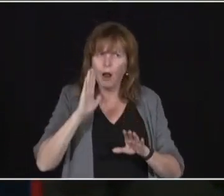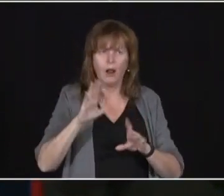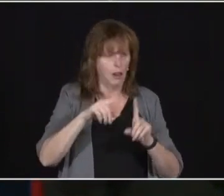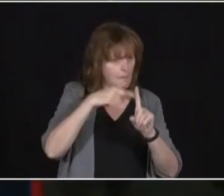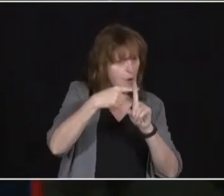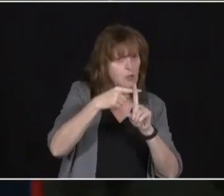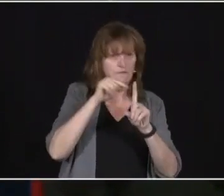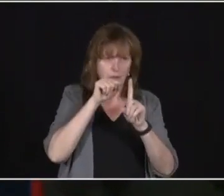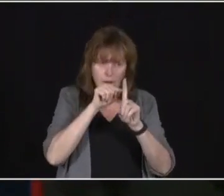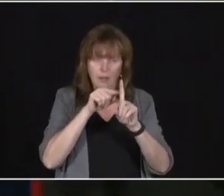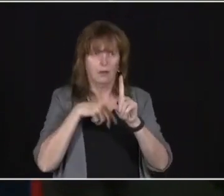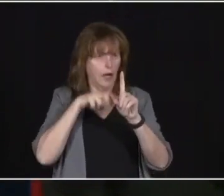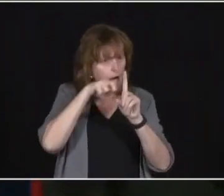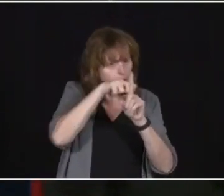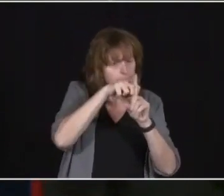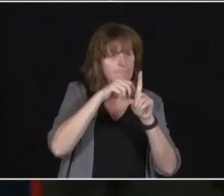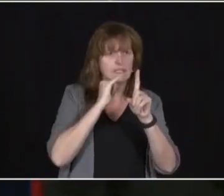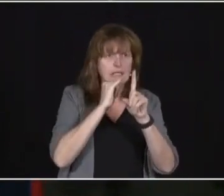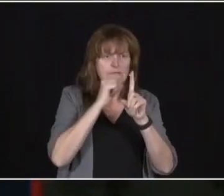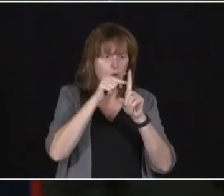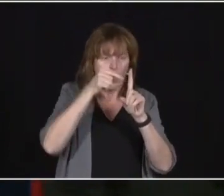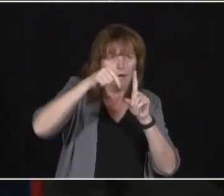now test over